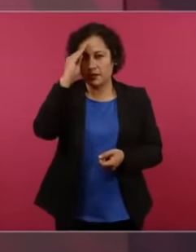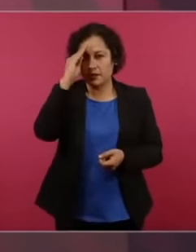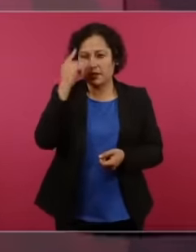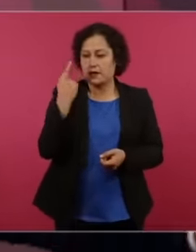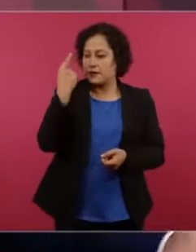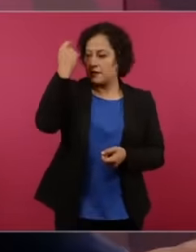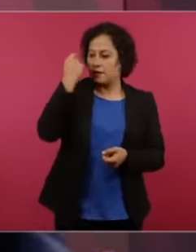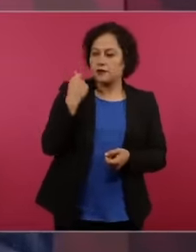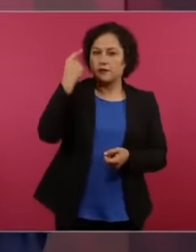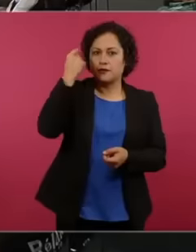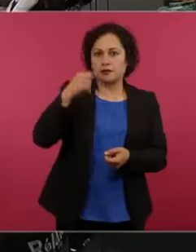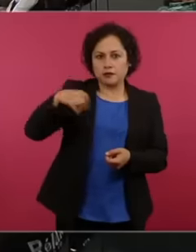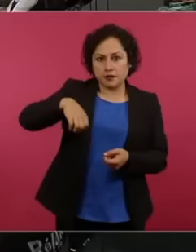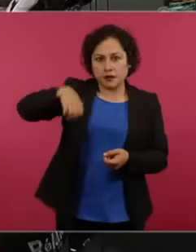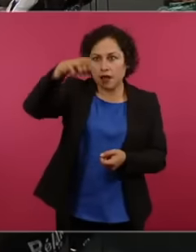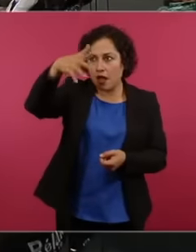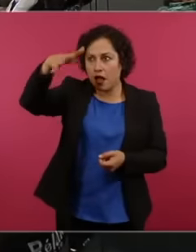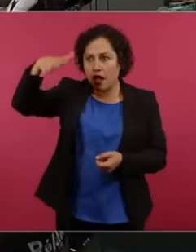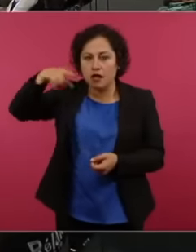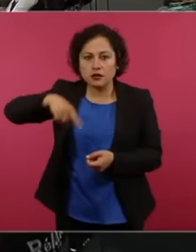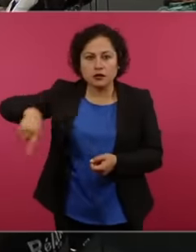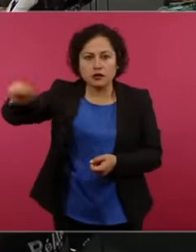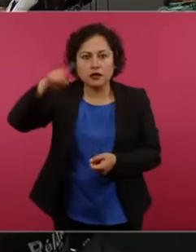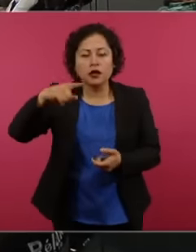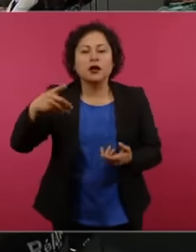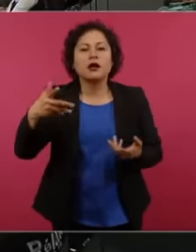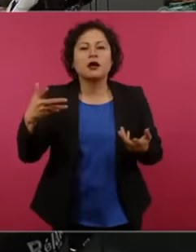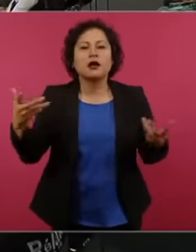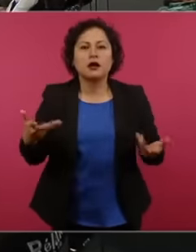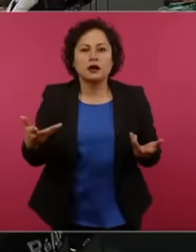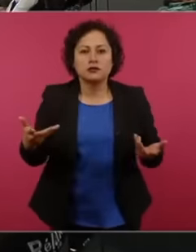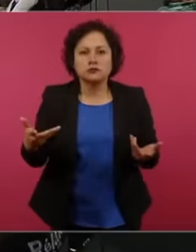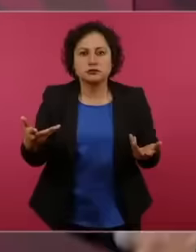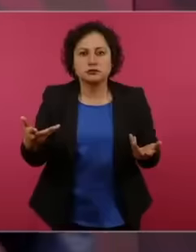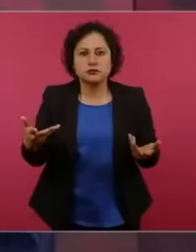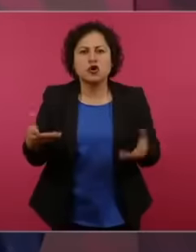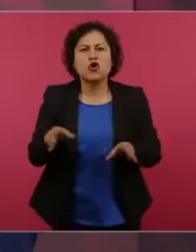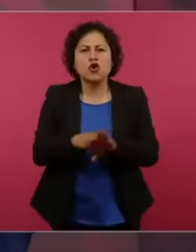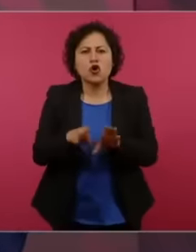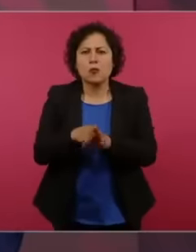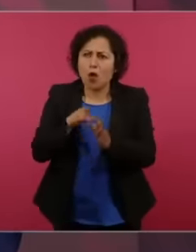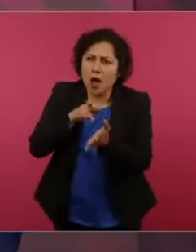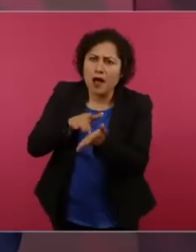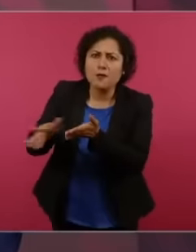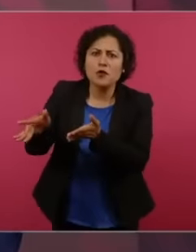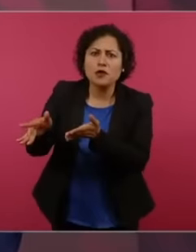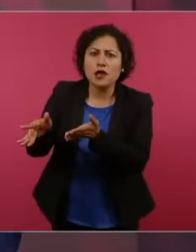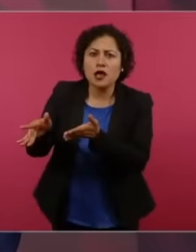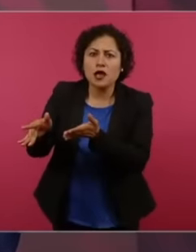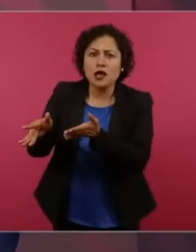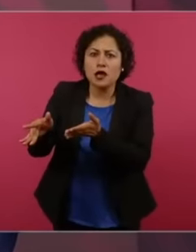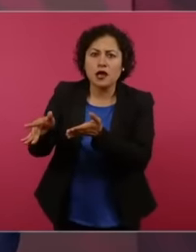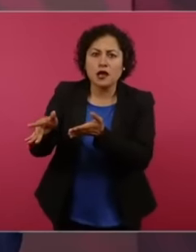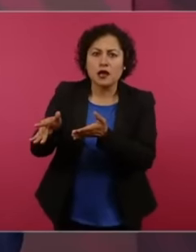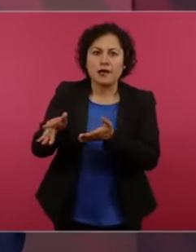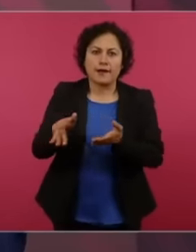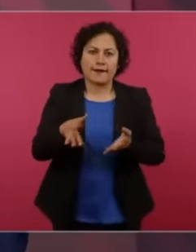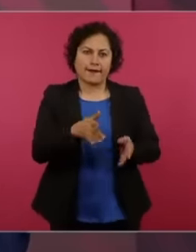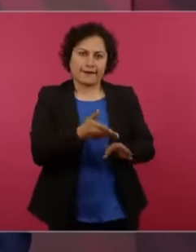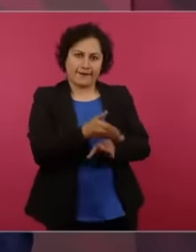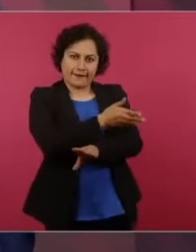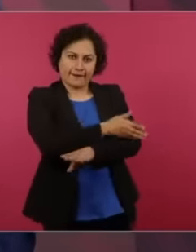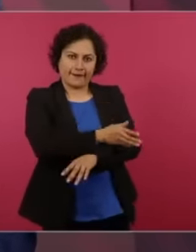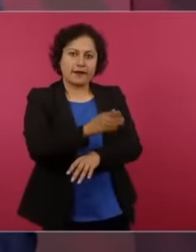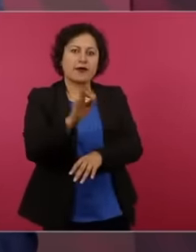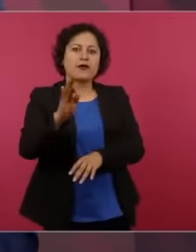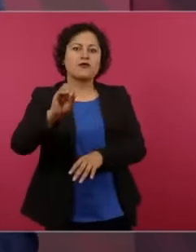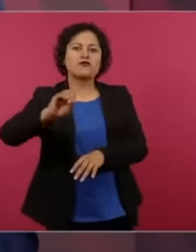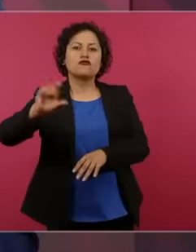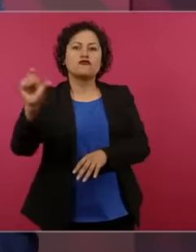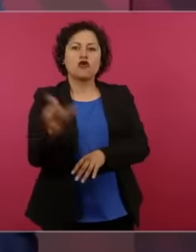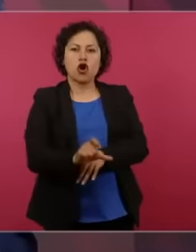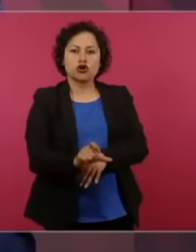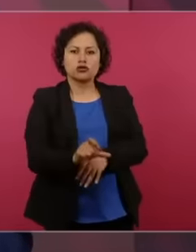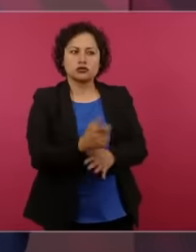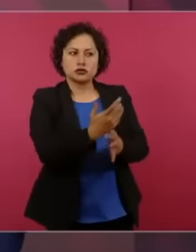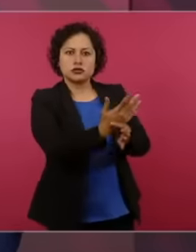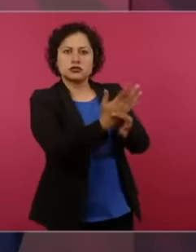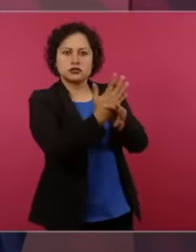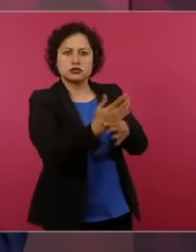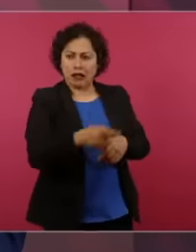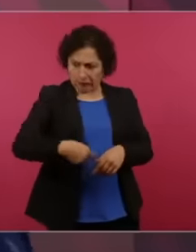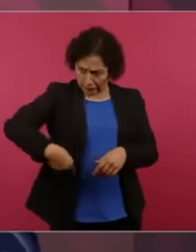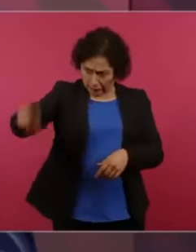work. That's what Fox said when we started, during the time I was head of